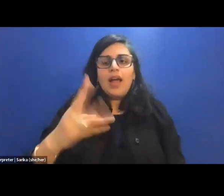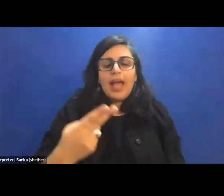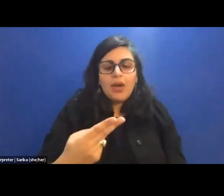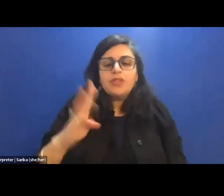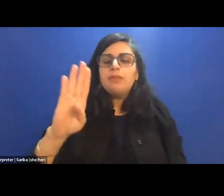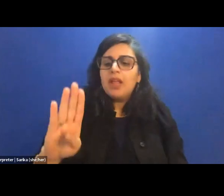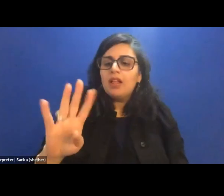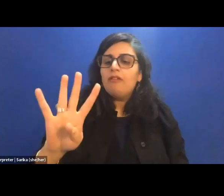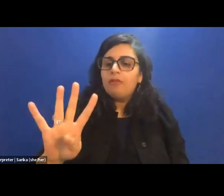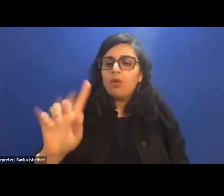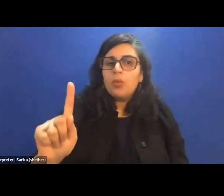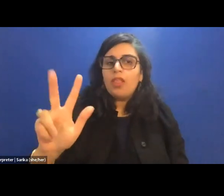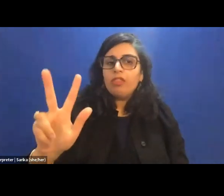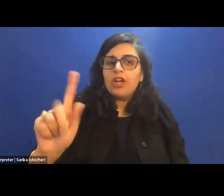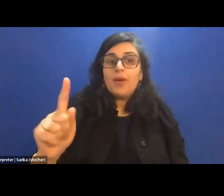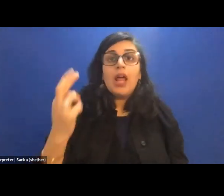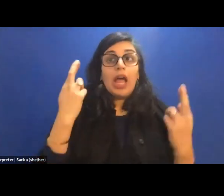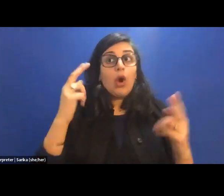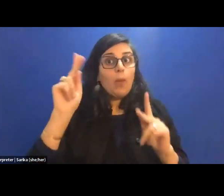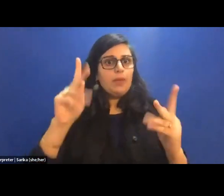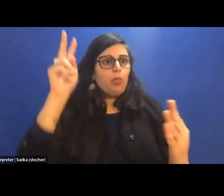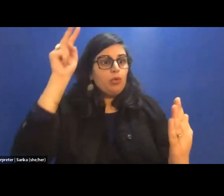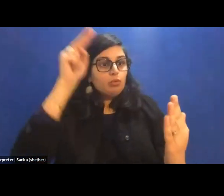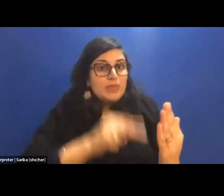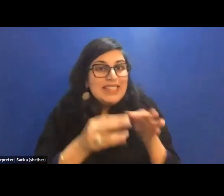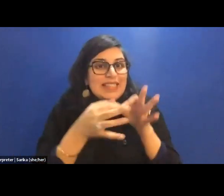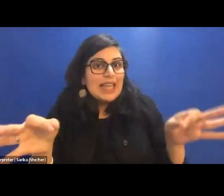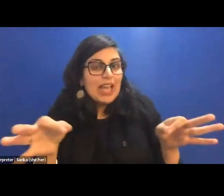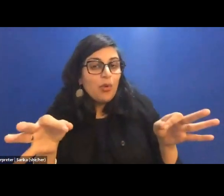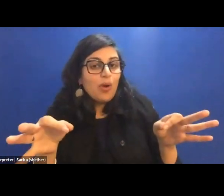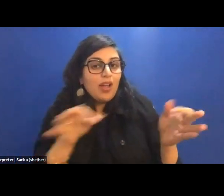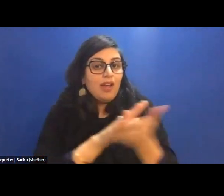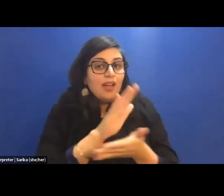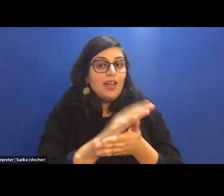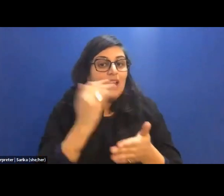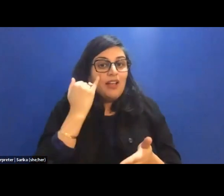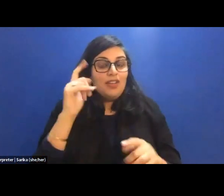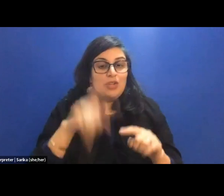to protest. I'm here today because I want people to testify on House Bill 4131.